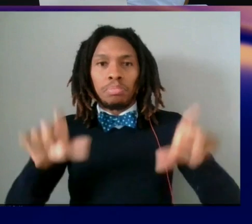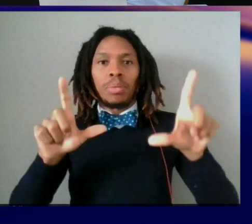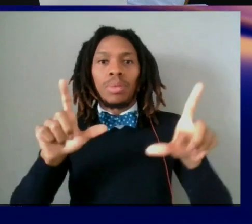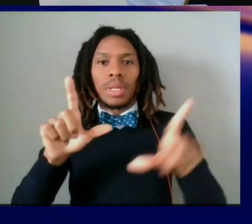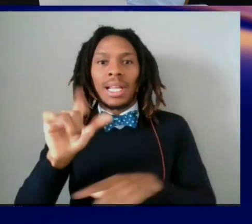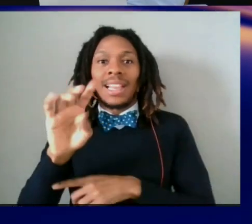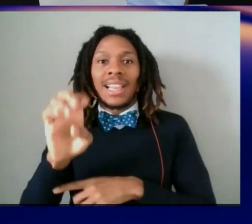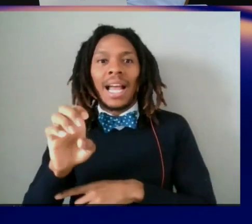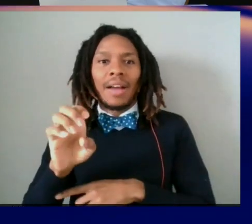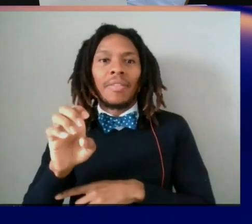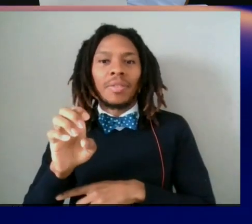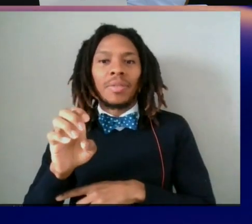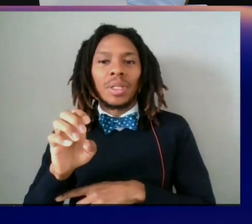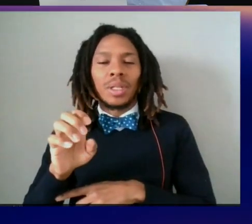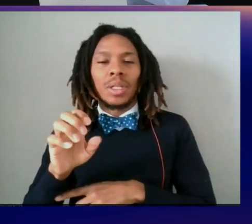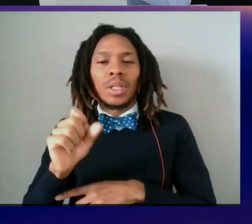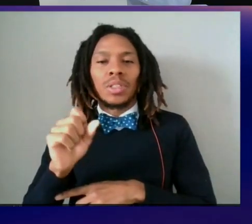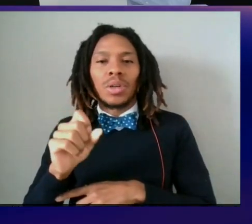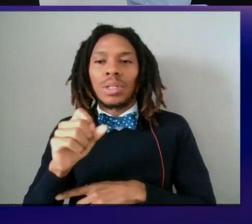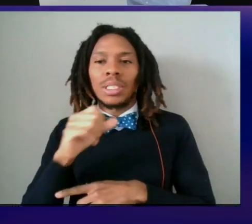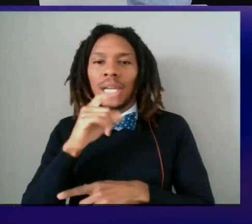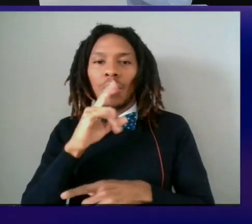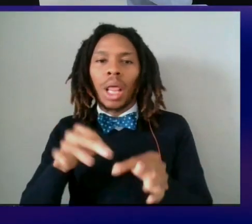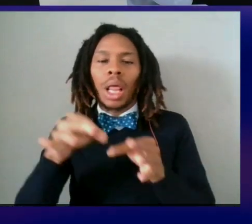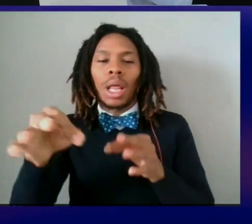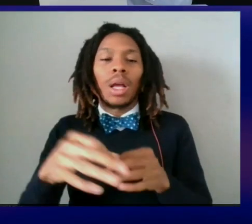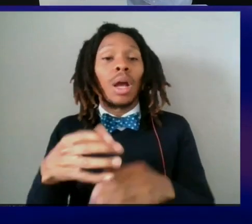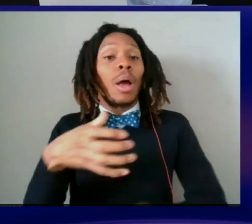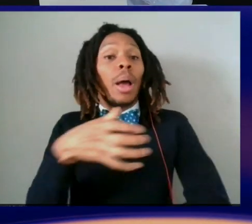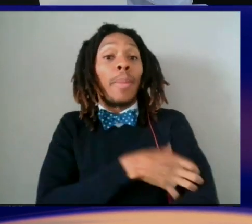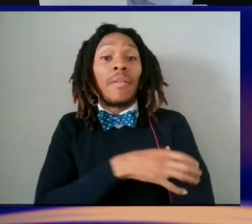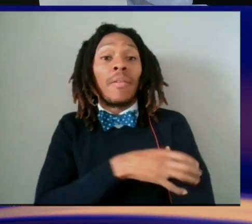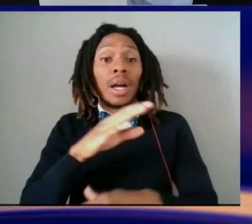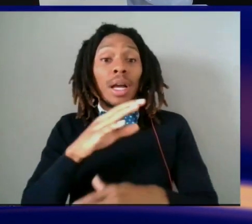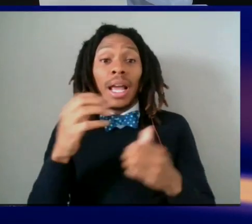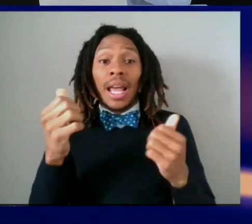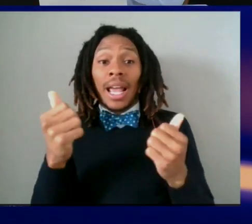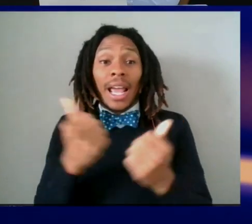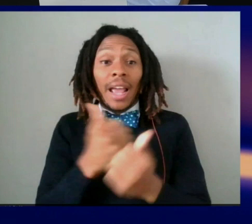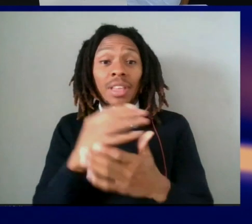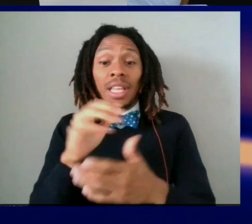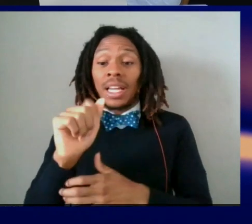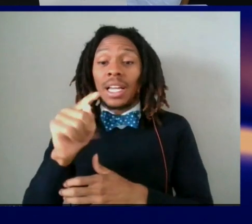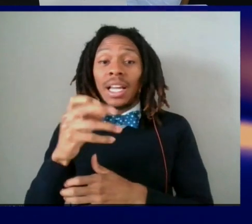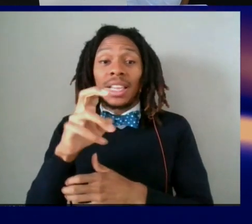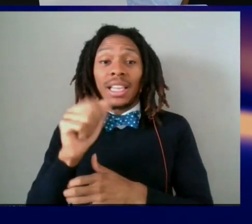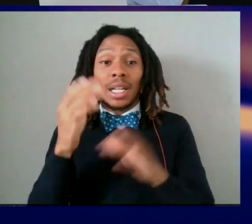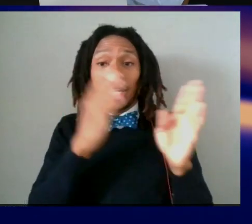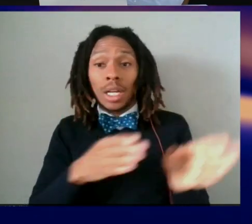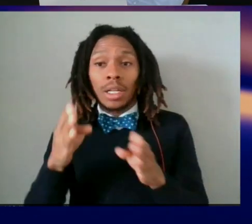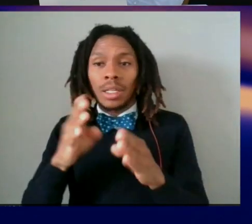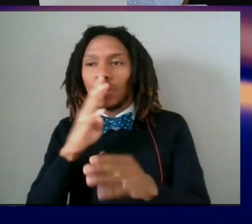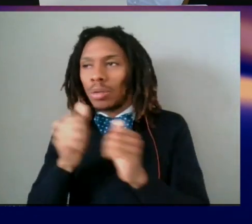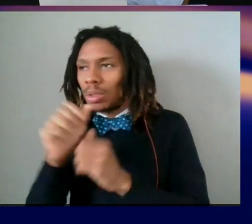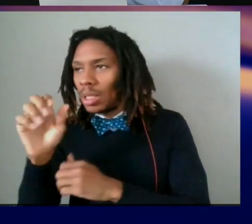So what's really powerful is all the orchestration that Athena is managing behind the scenes to talk to Lambda, connect to the source,